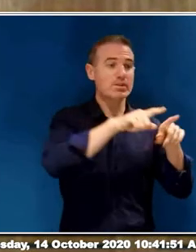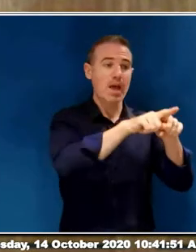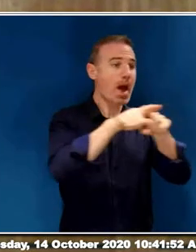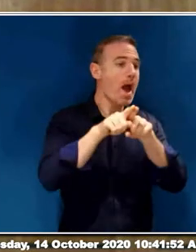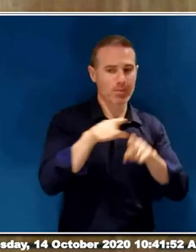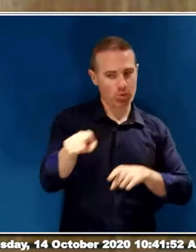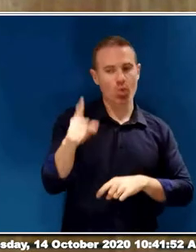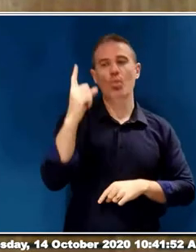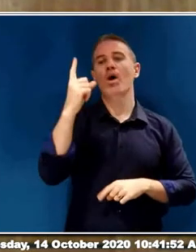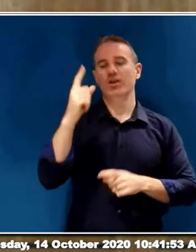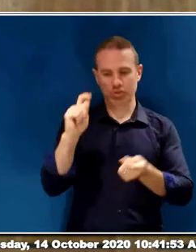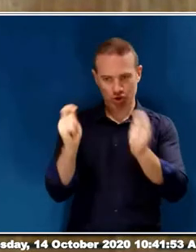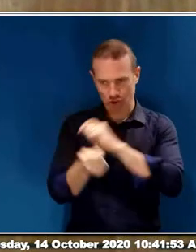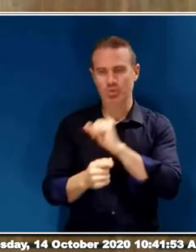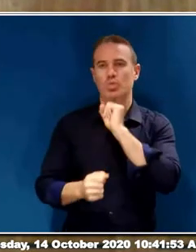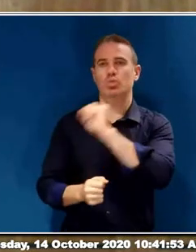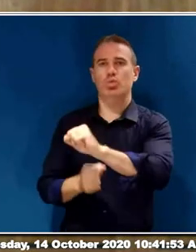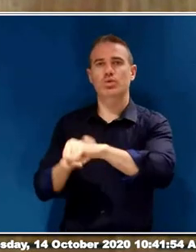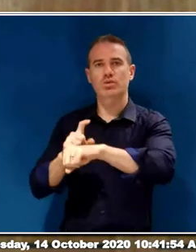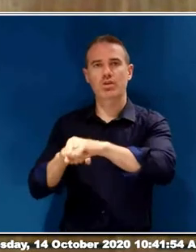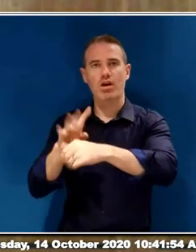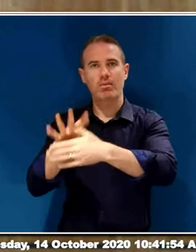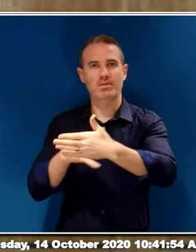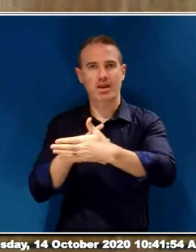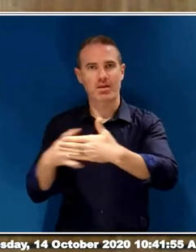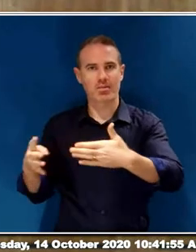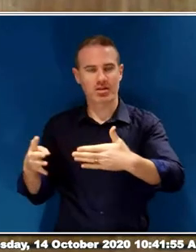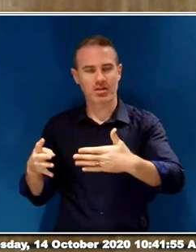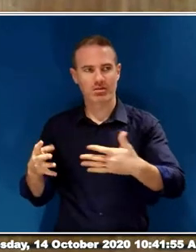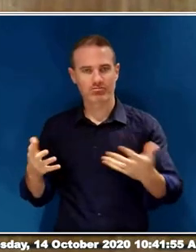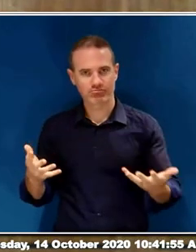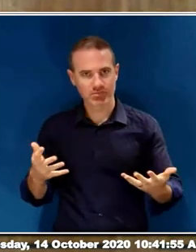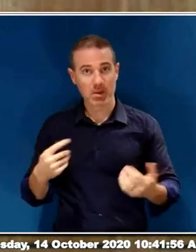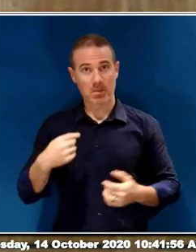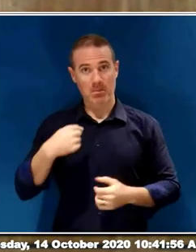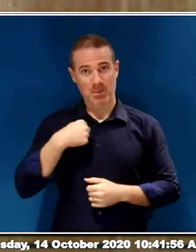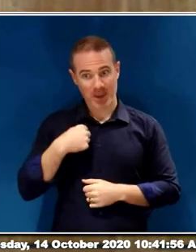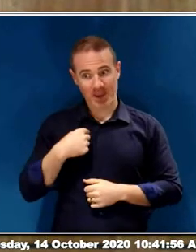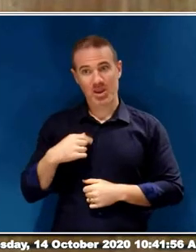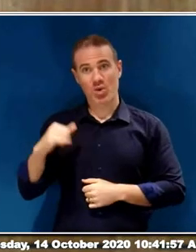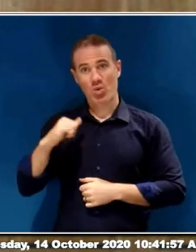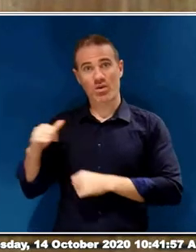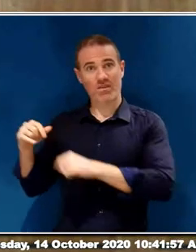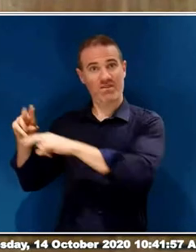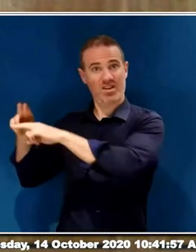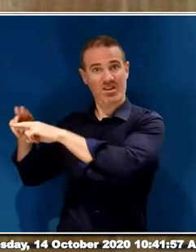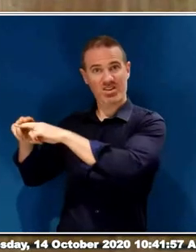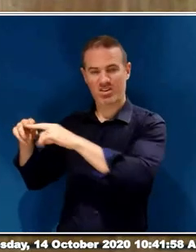Myself or Kobe's father were not notified about the timetable change, and